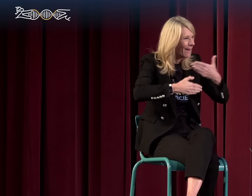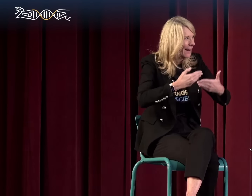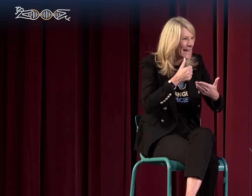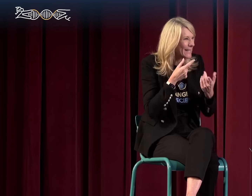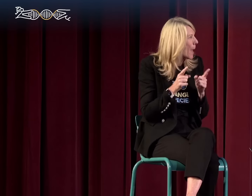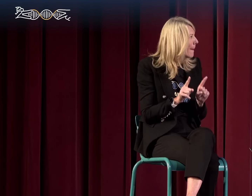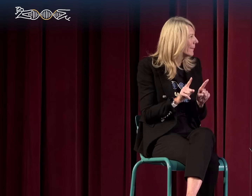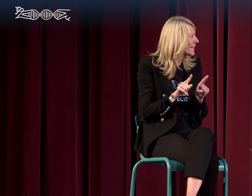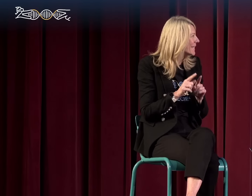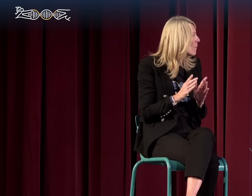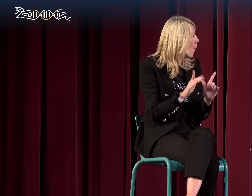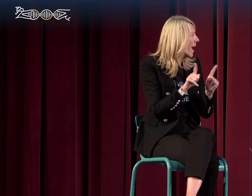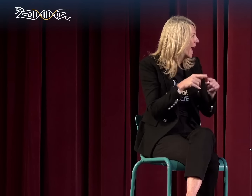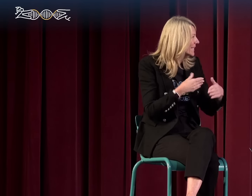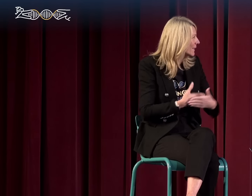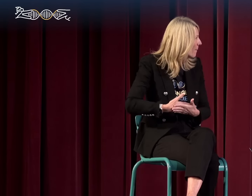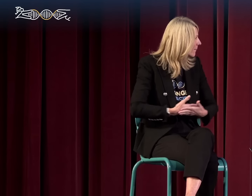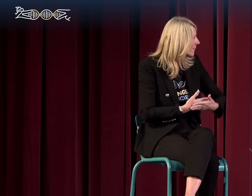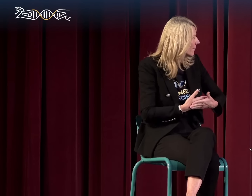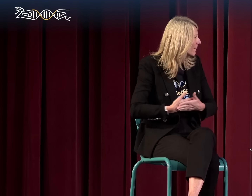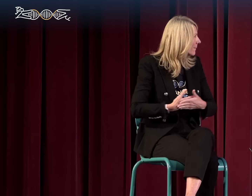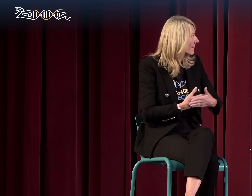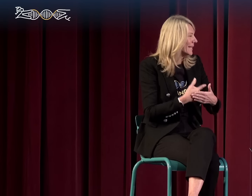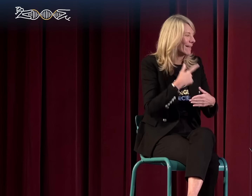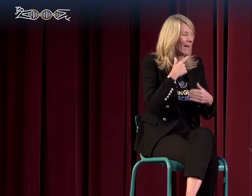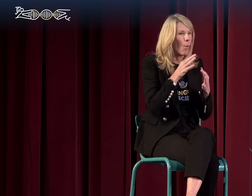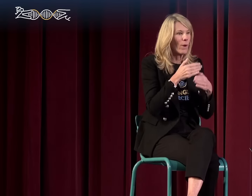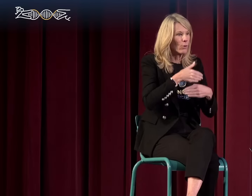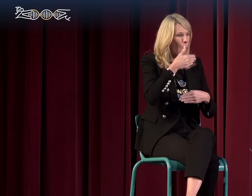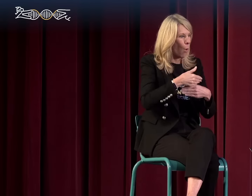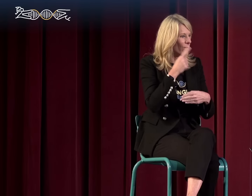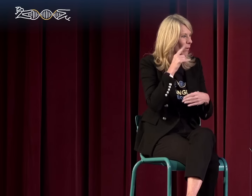able to process sound as you know, normal child would if they were born